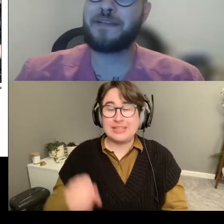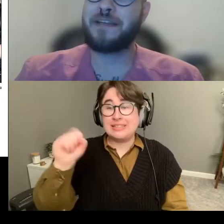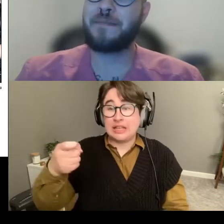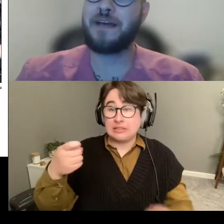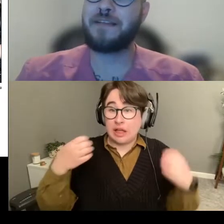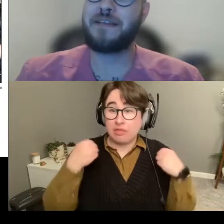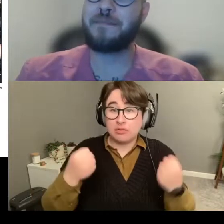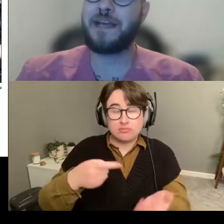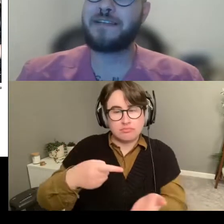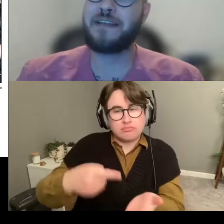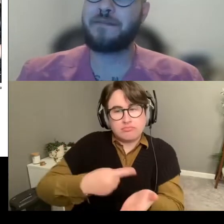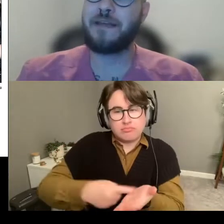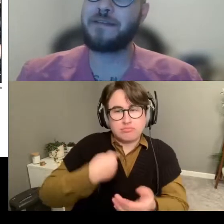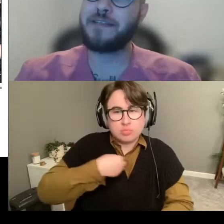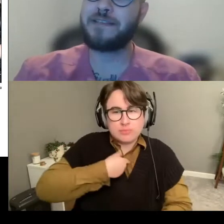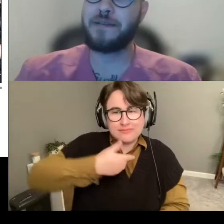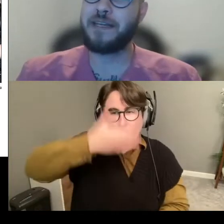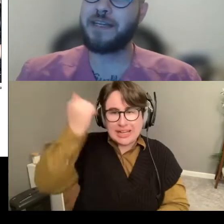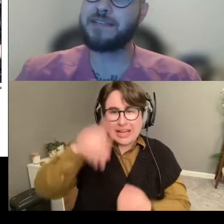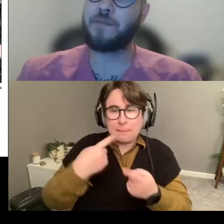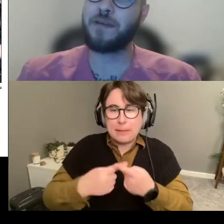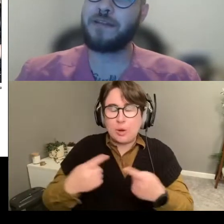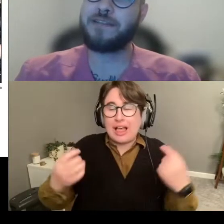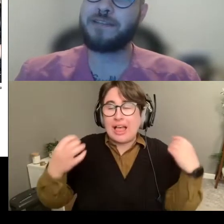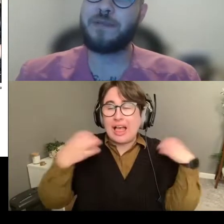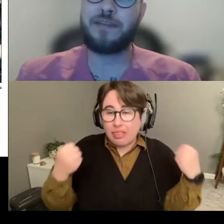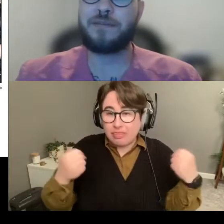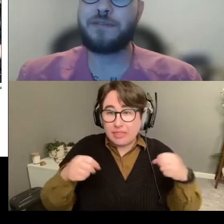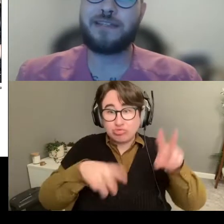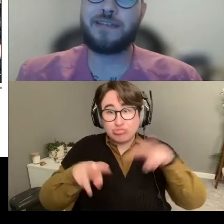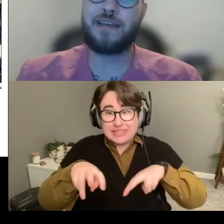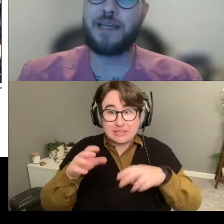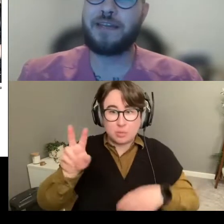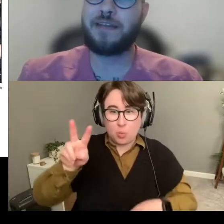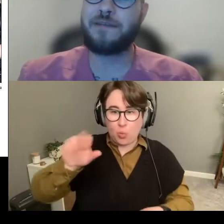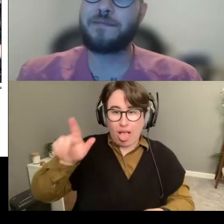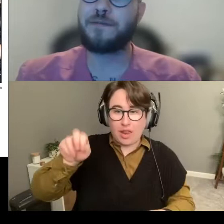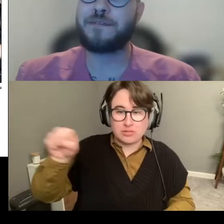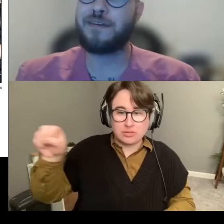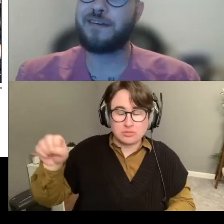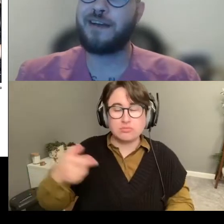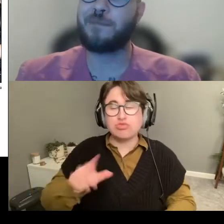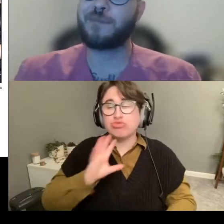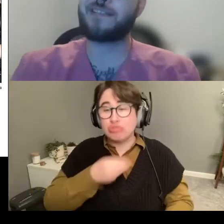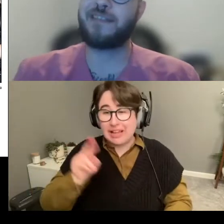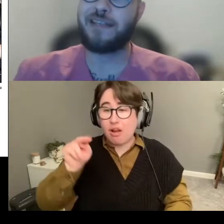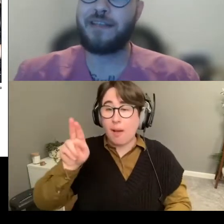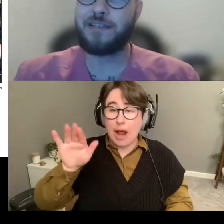forget about the impact of healthy screenings and wellness. We know trans and nonbinary folks are less likely